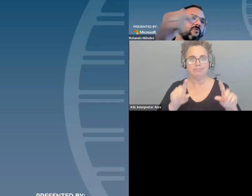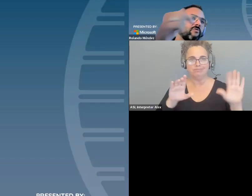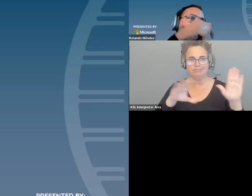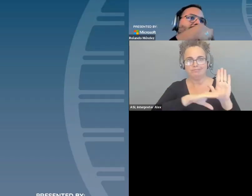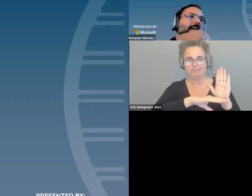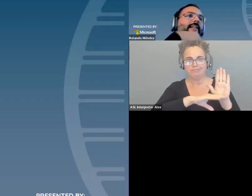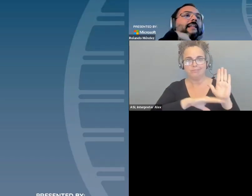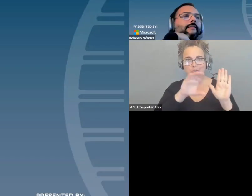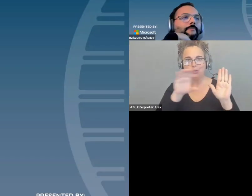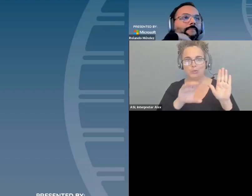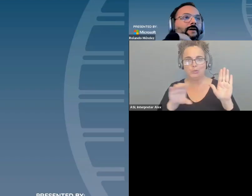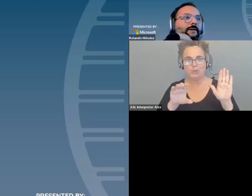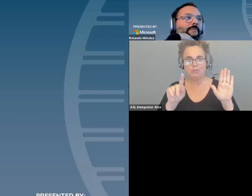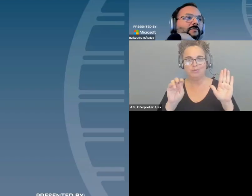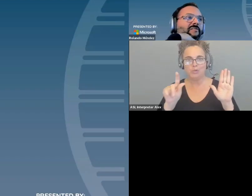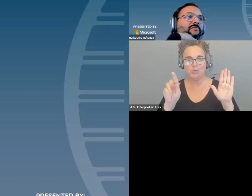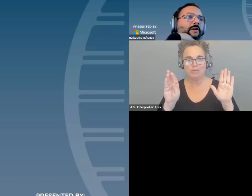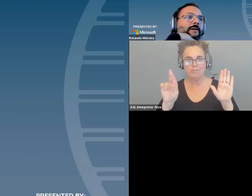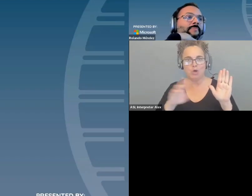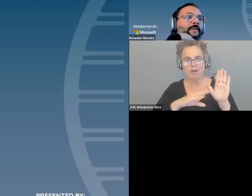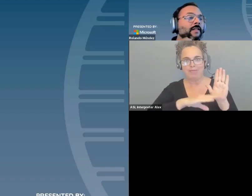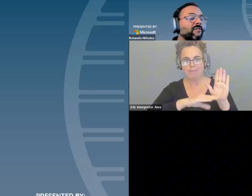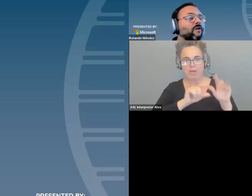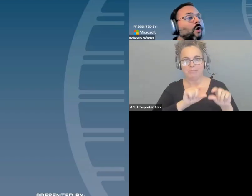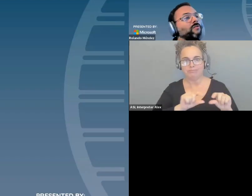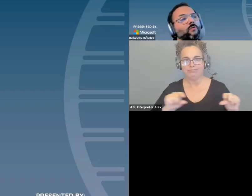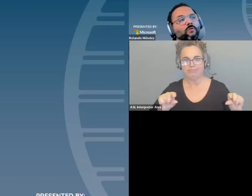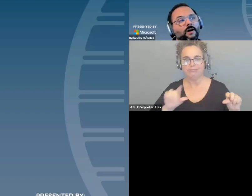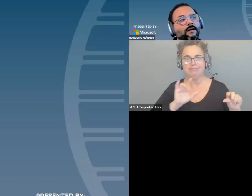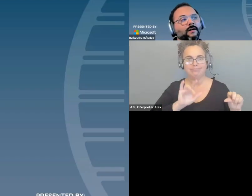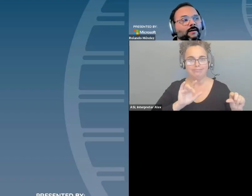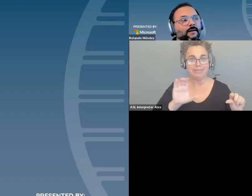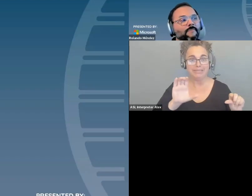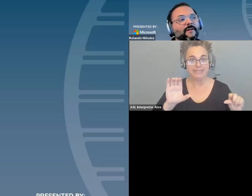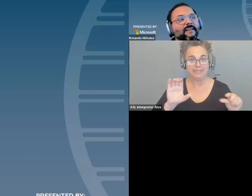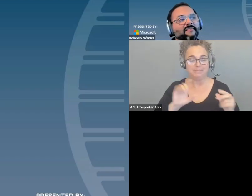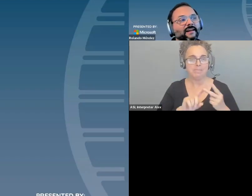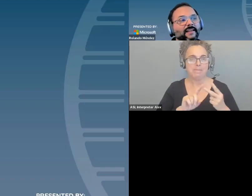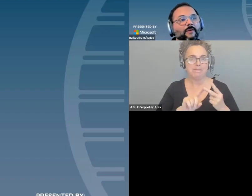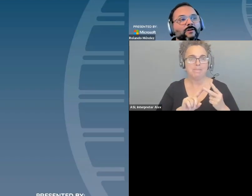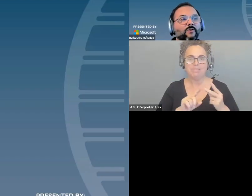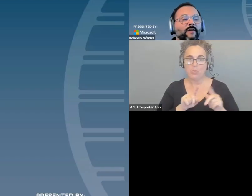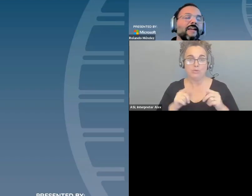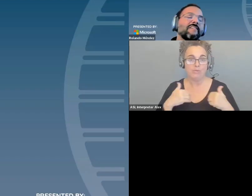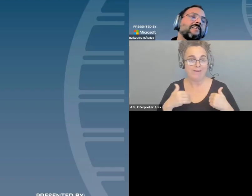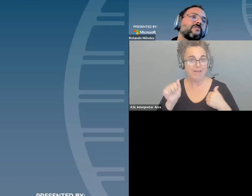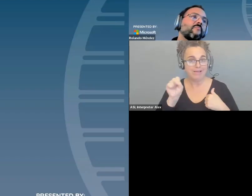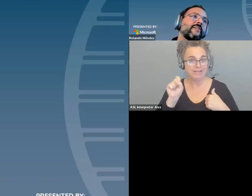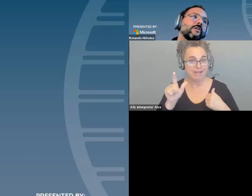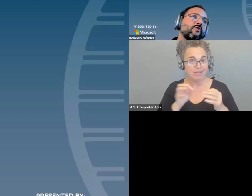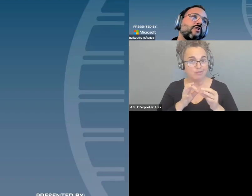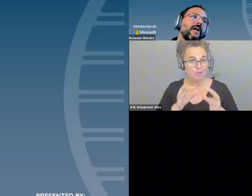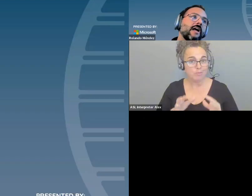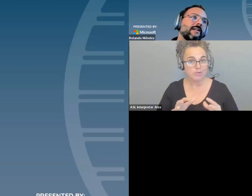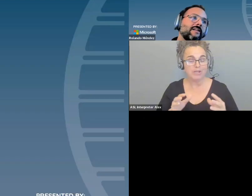which is usually located at the bottom of your screen. There's also American Sign Language or ASL interpretation